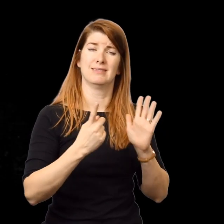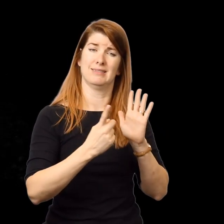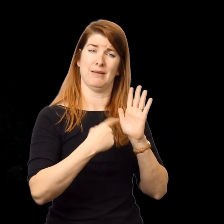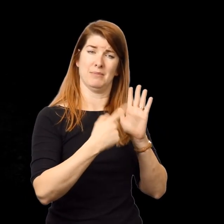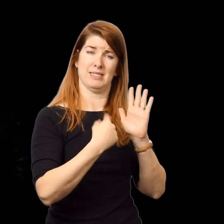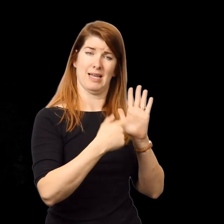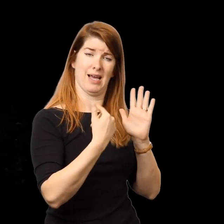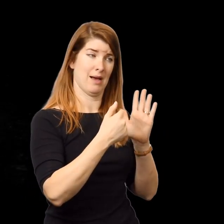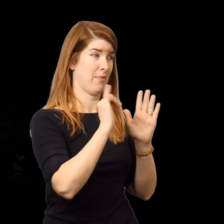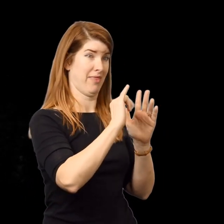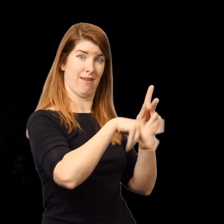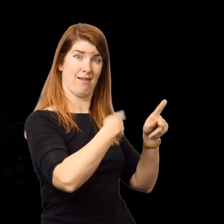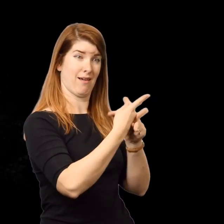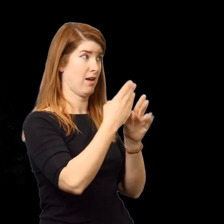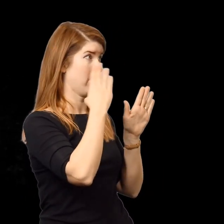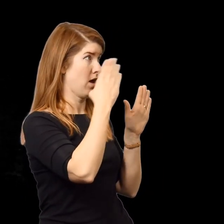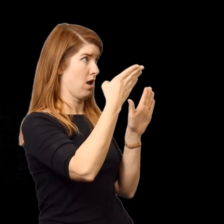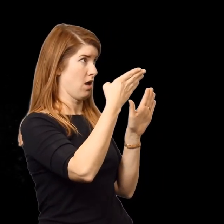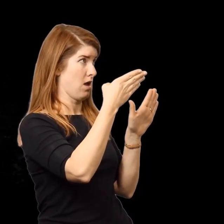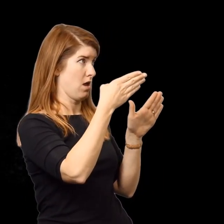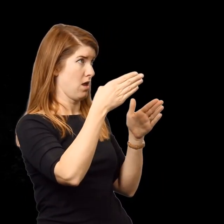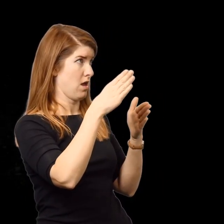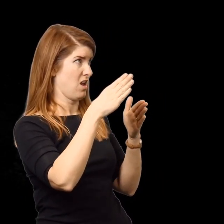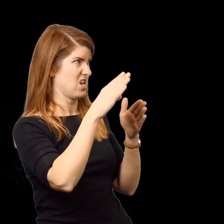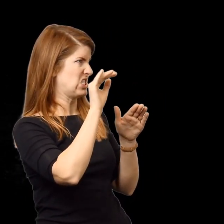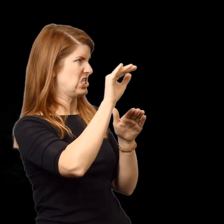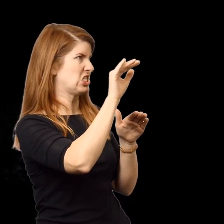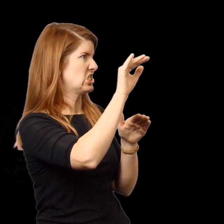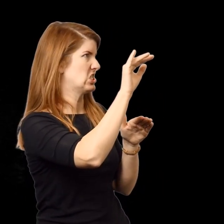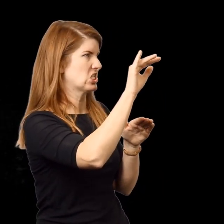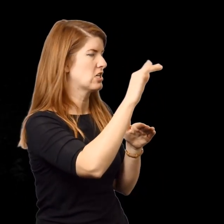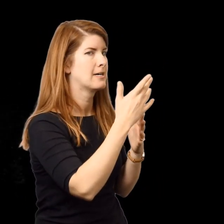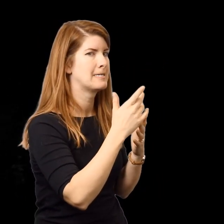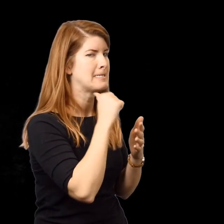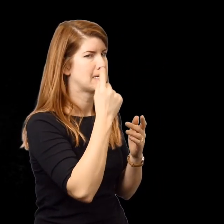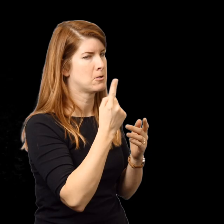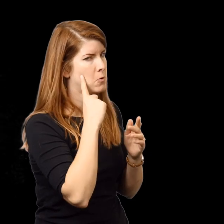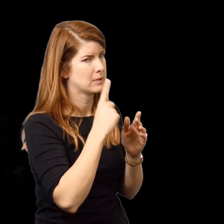Sometimes it's not always positive, what the infant or child figures out how to get you engaged.